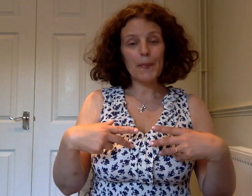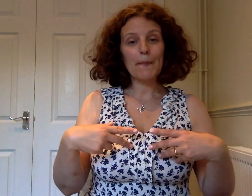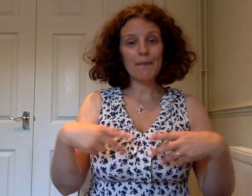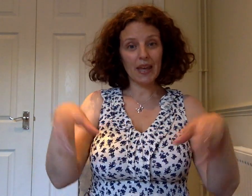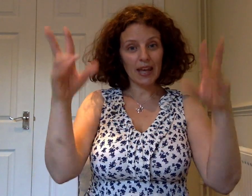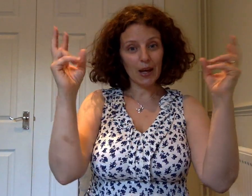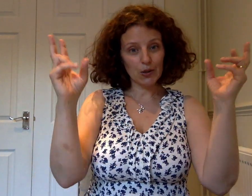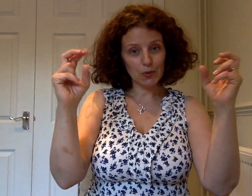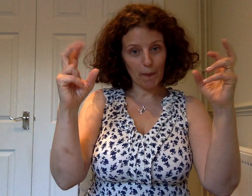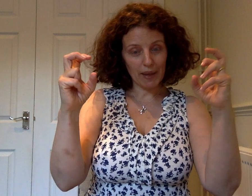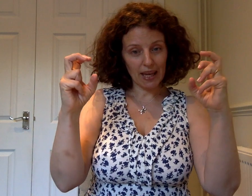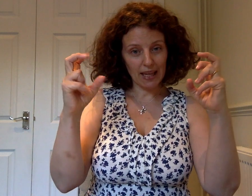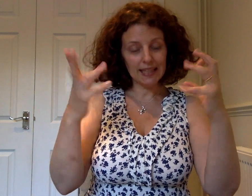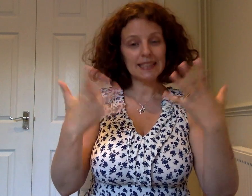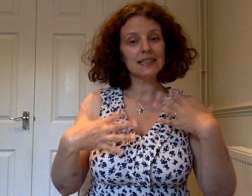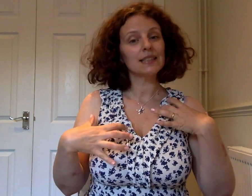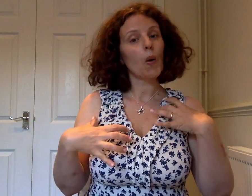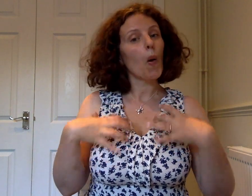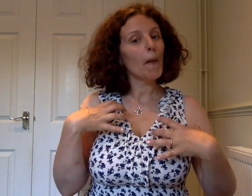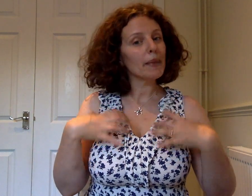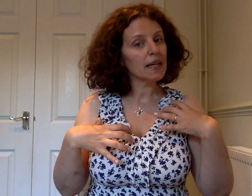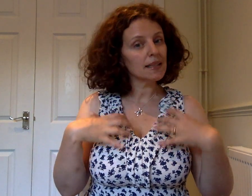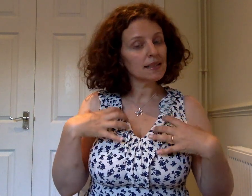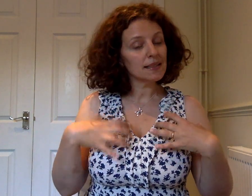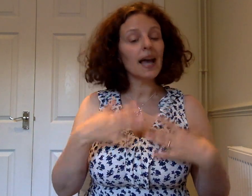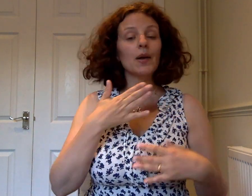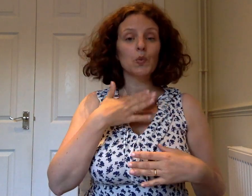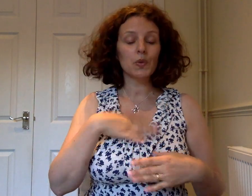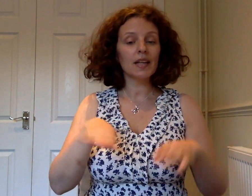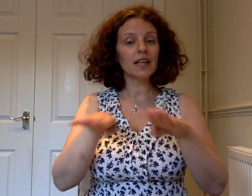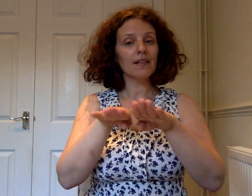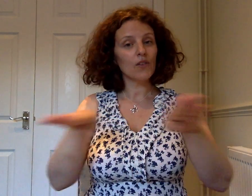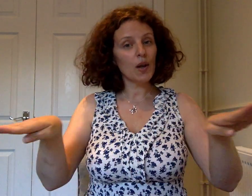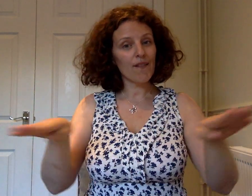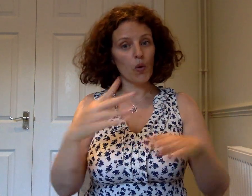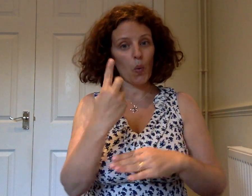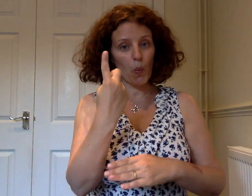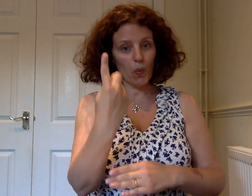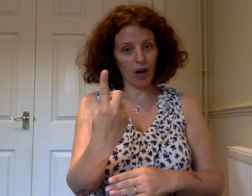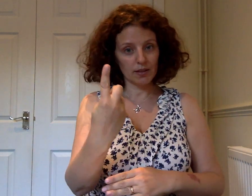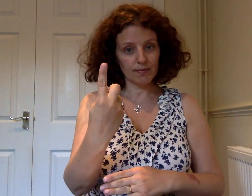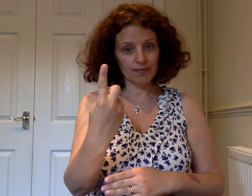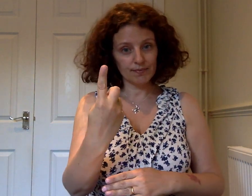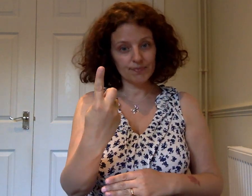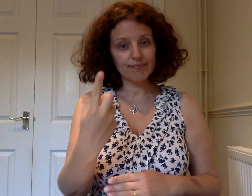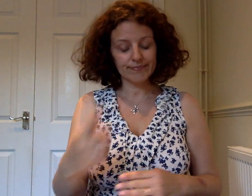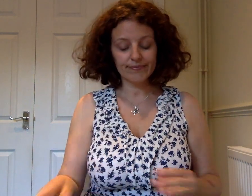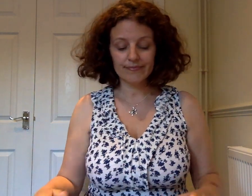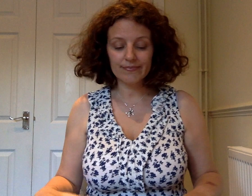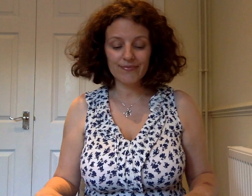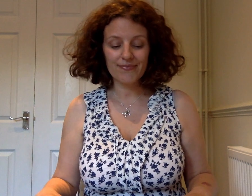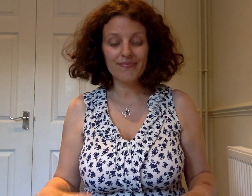The topic is hobbies which you need for level 1.